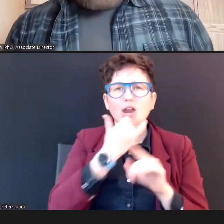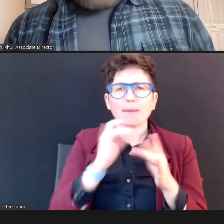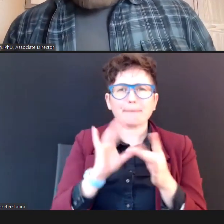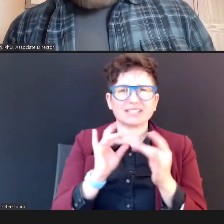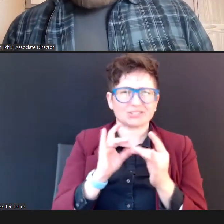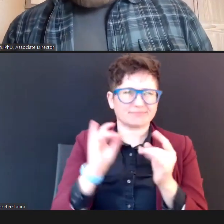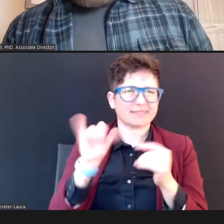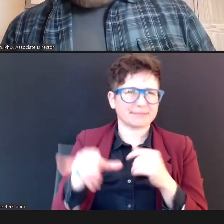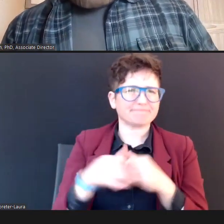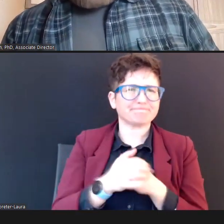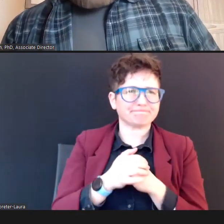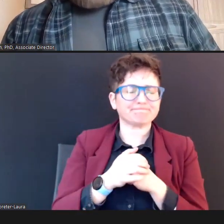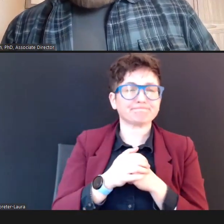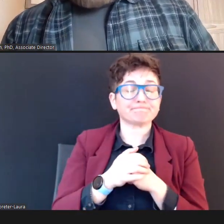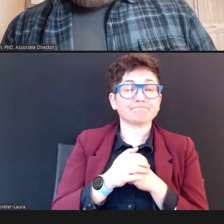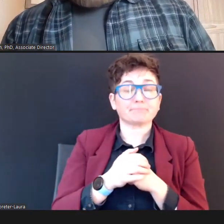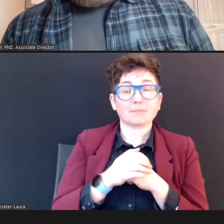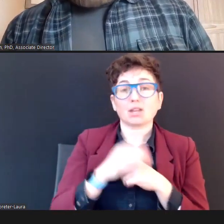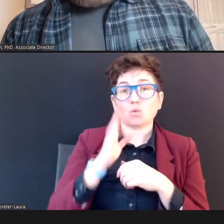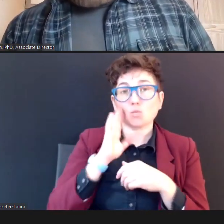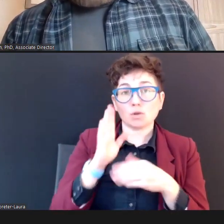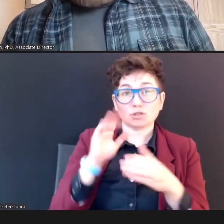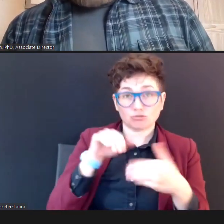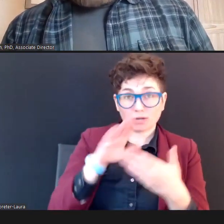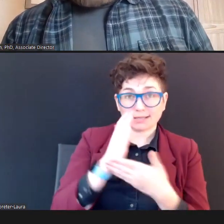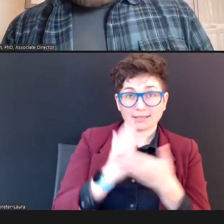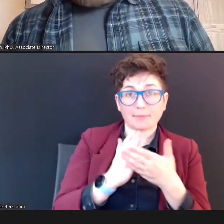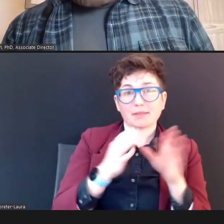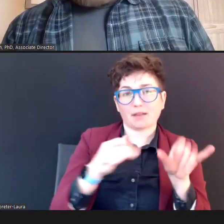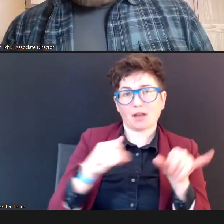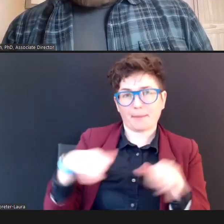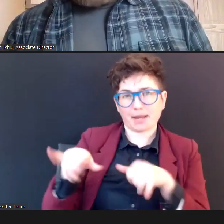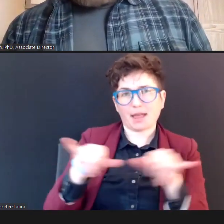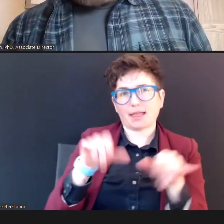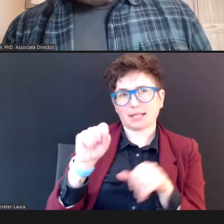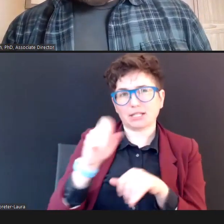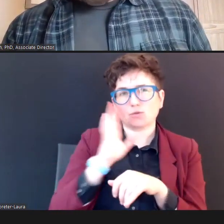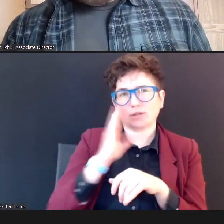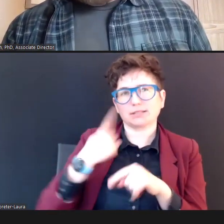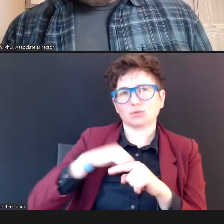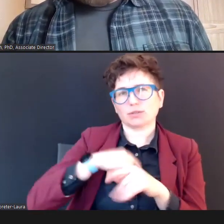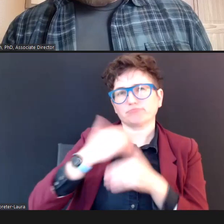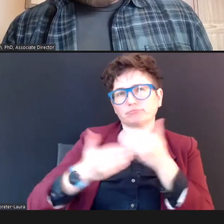that we'll address though some of the